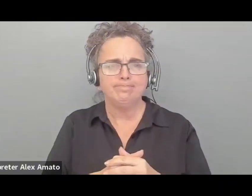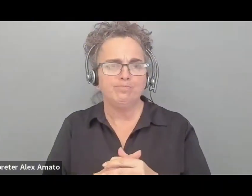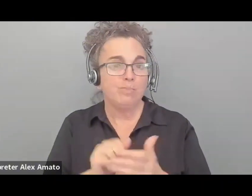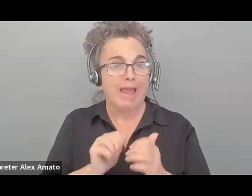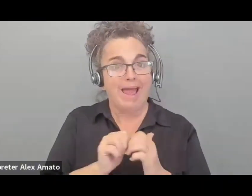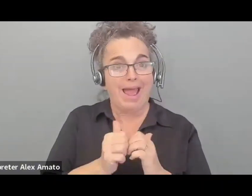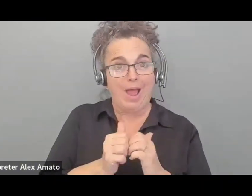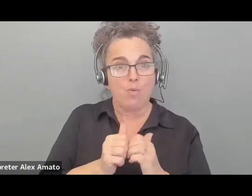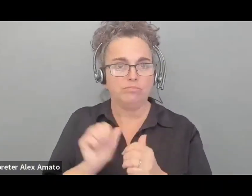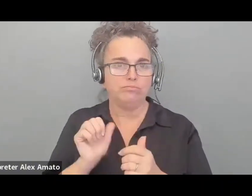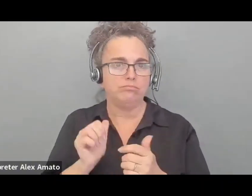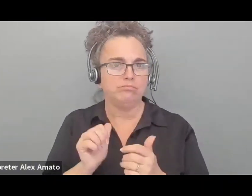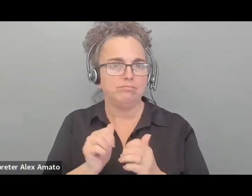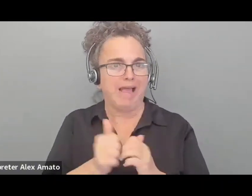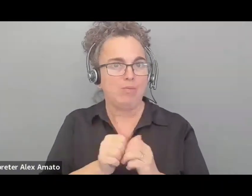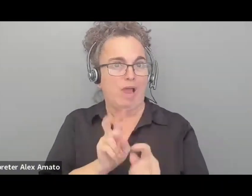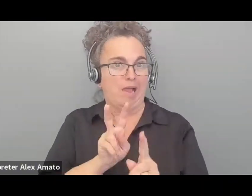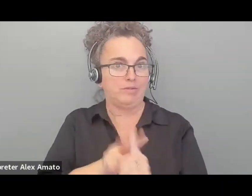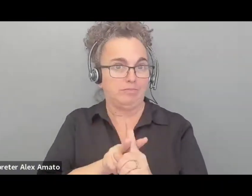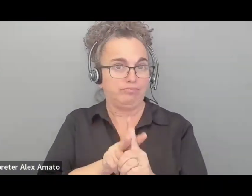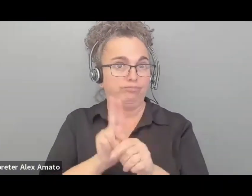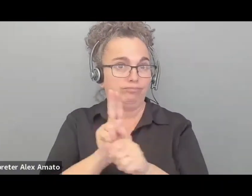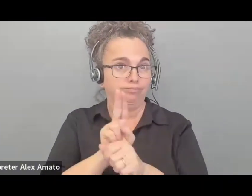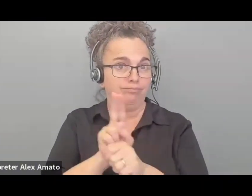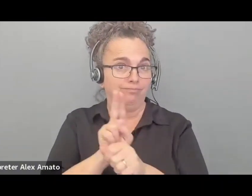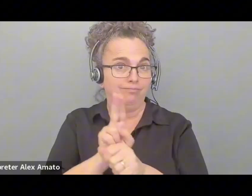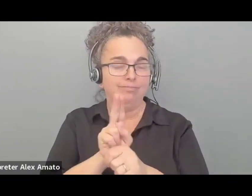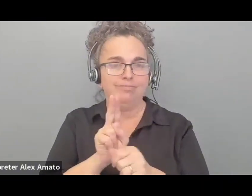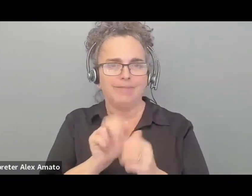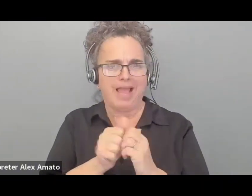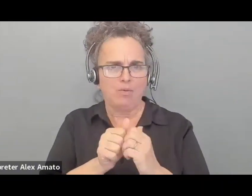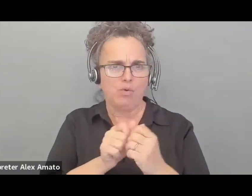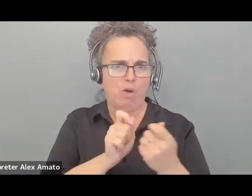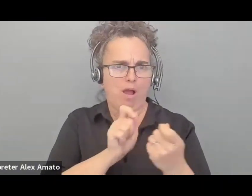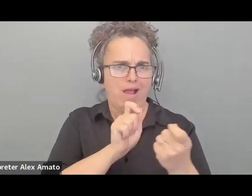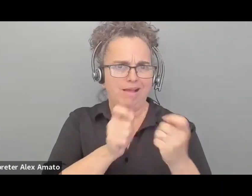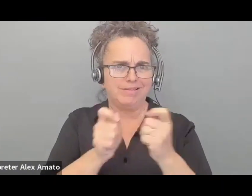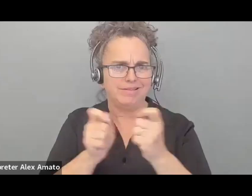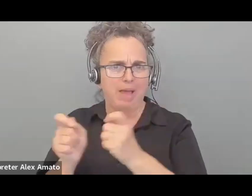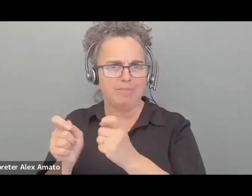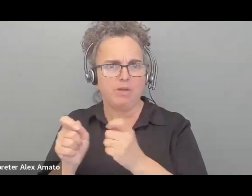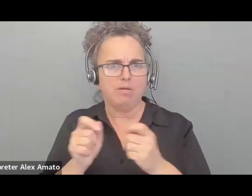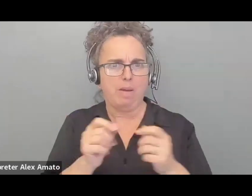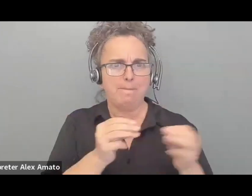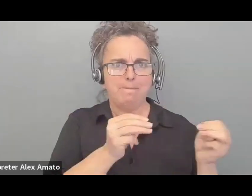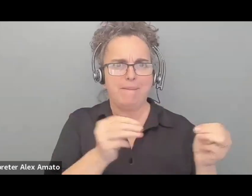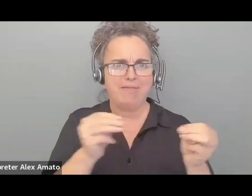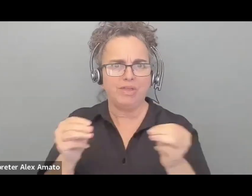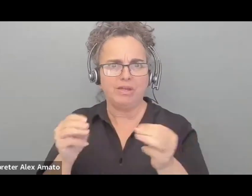of really trying to adapt methodologies and practices that come from maybe some of the disciplines